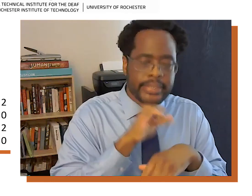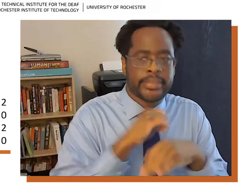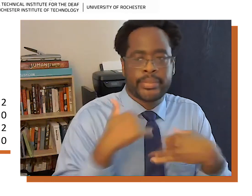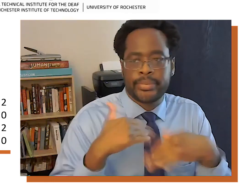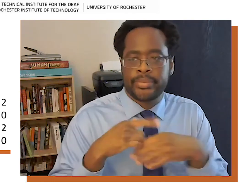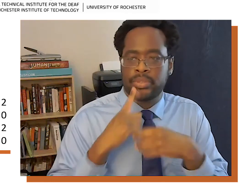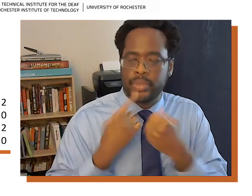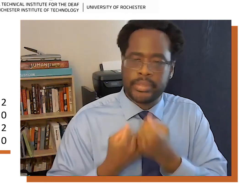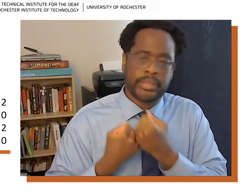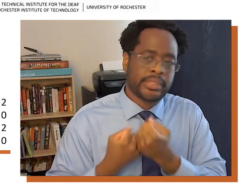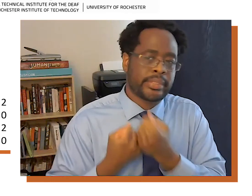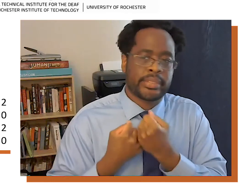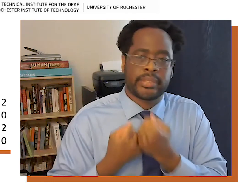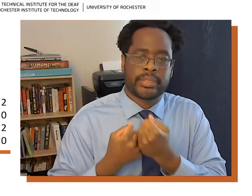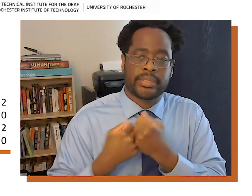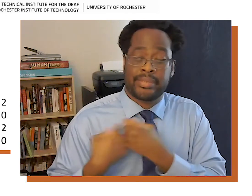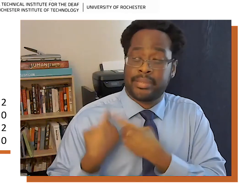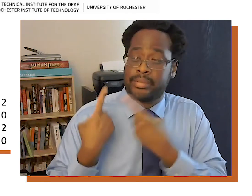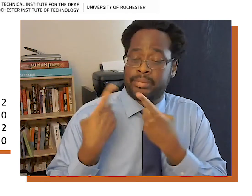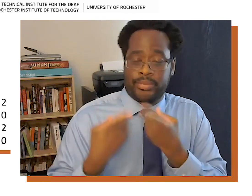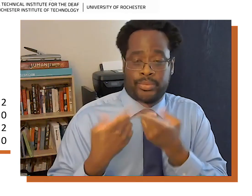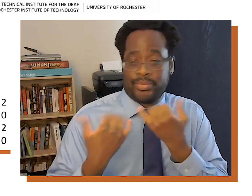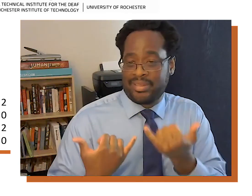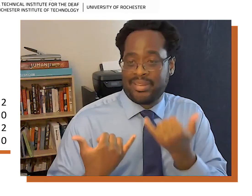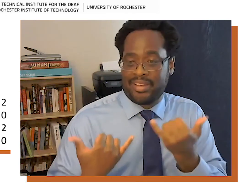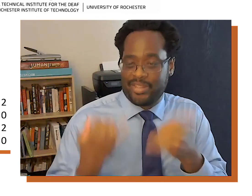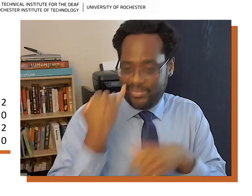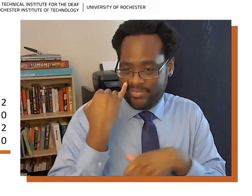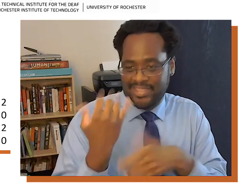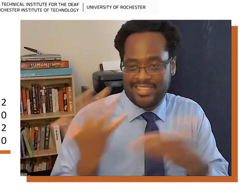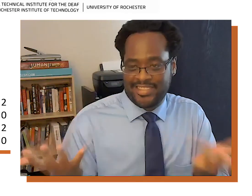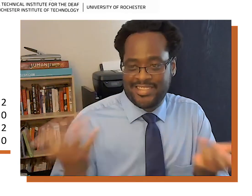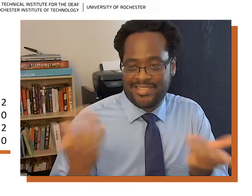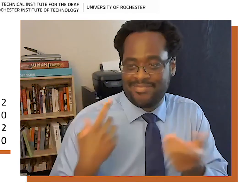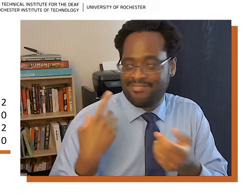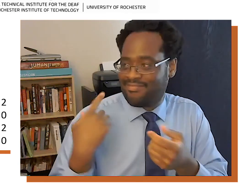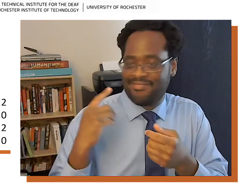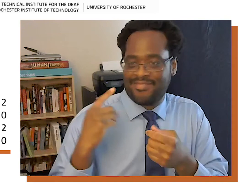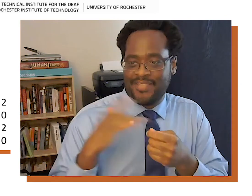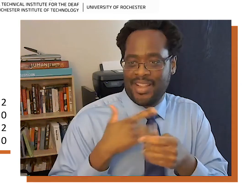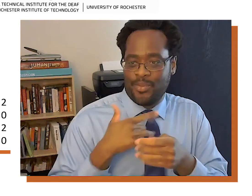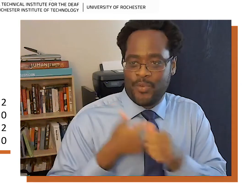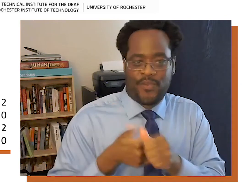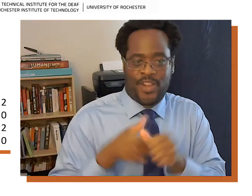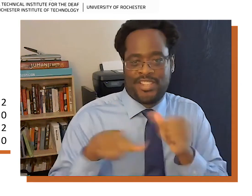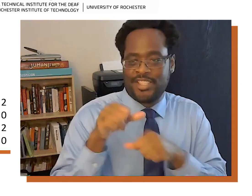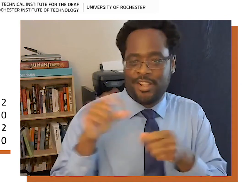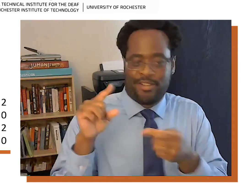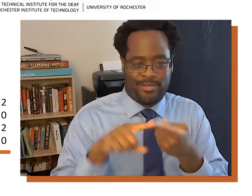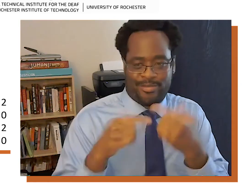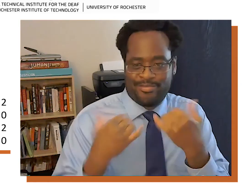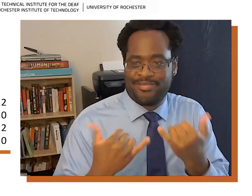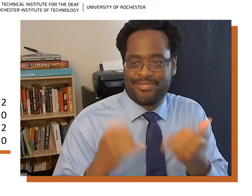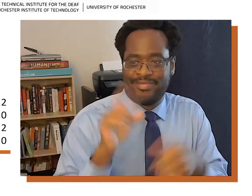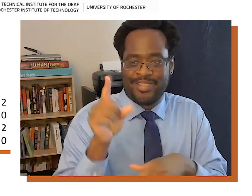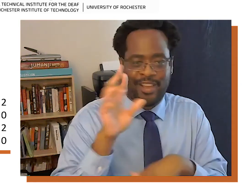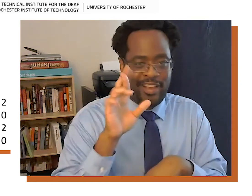Going through similar structures, we were able to-- Going through similar obstacles, we were able to support each other, and we're still very good friends.